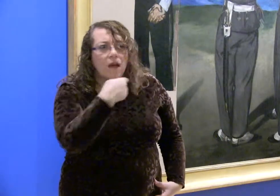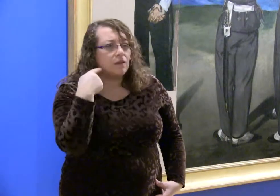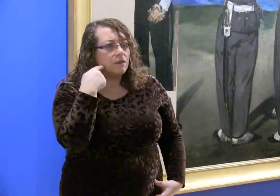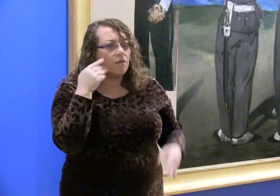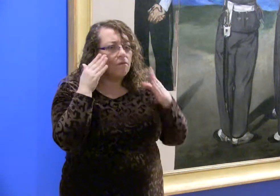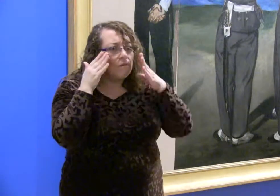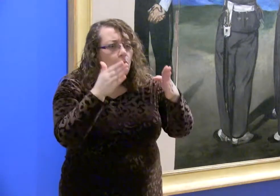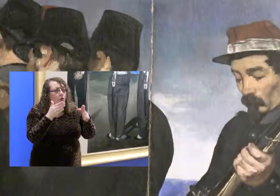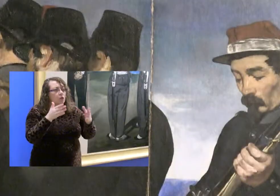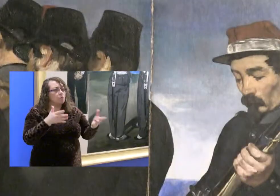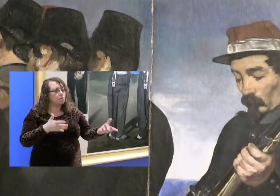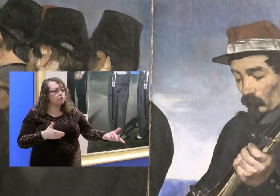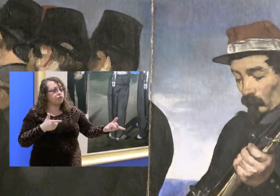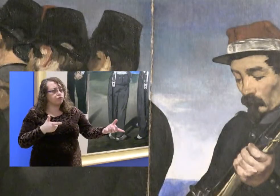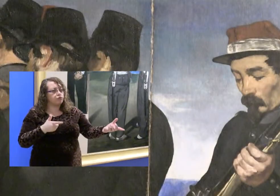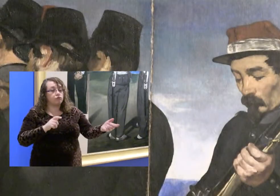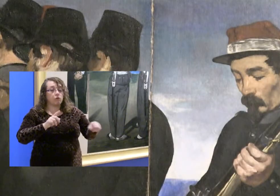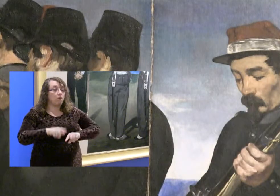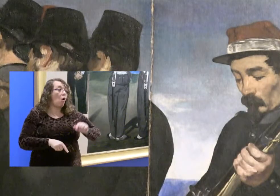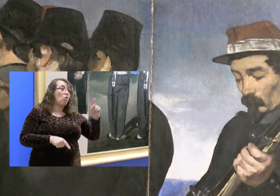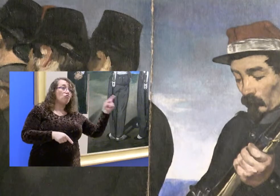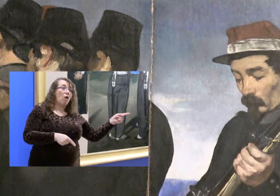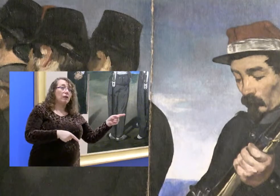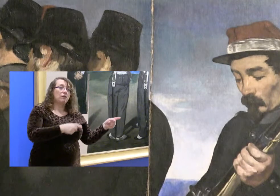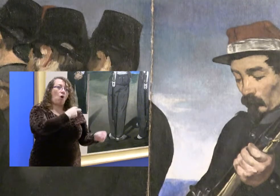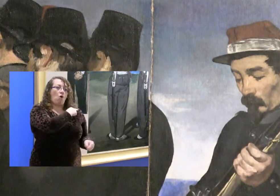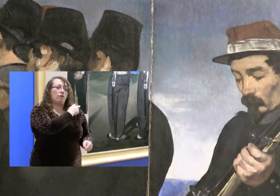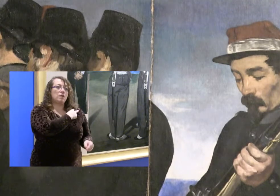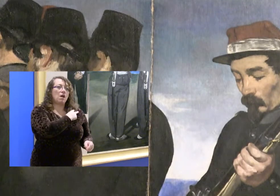The NCO on the right has a beard and moustache